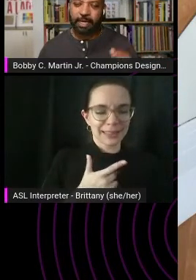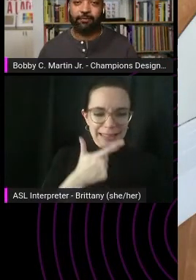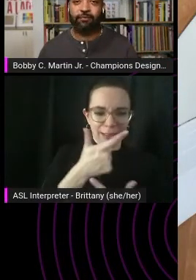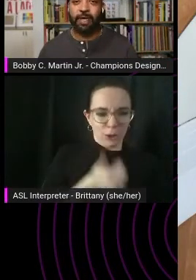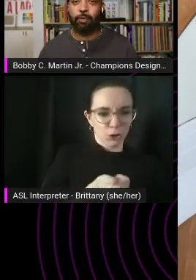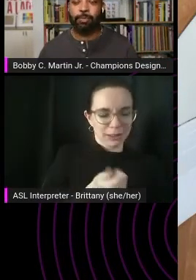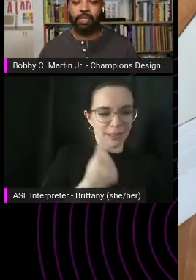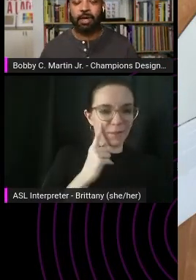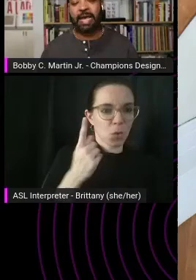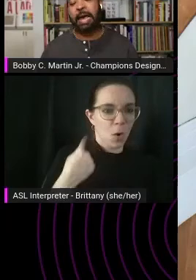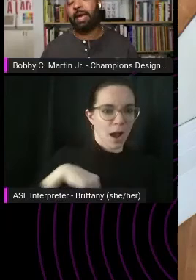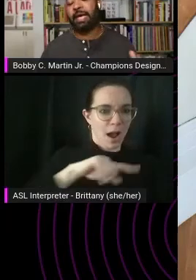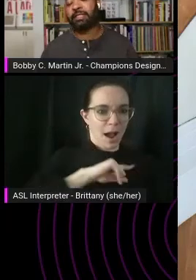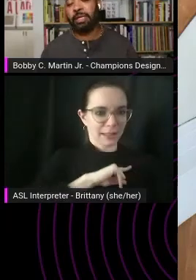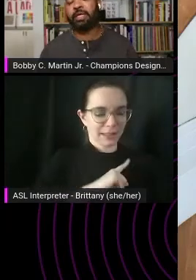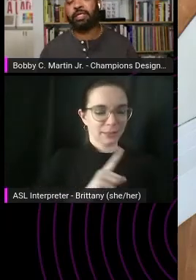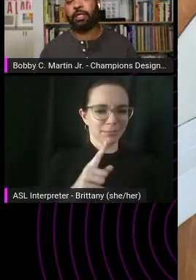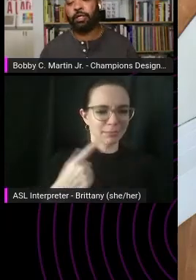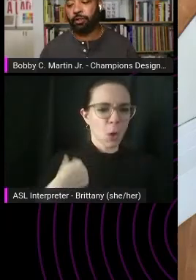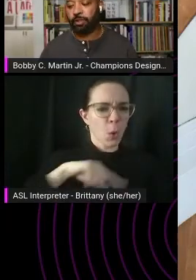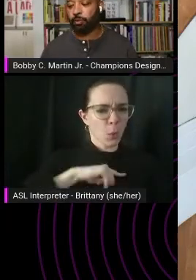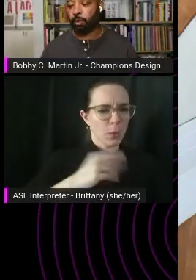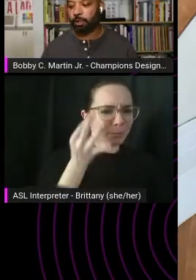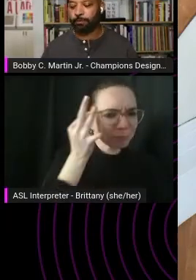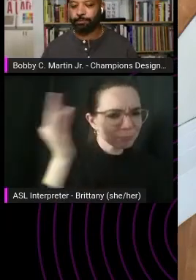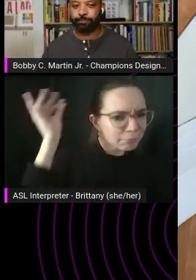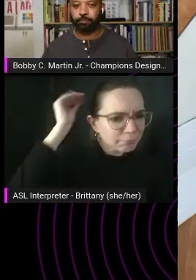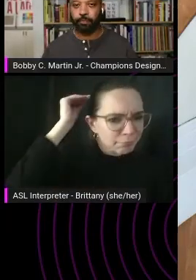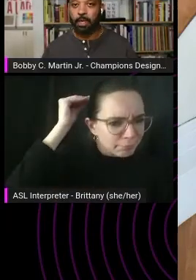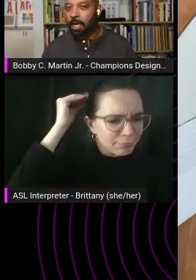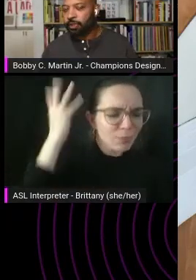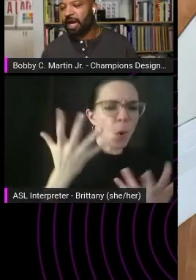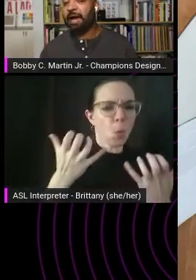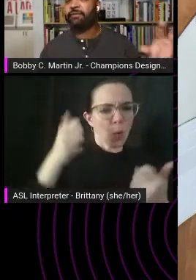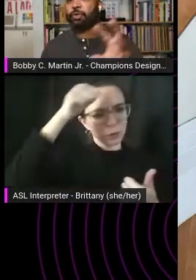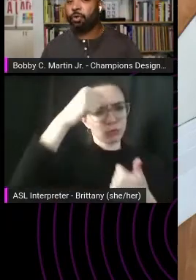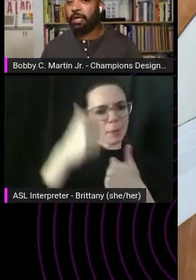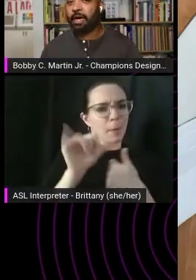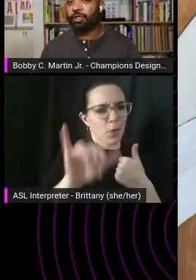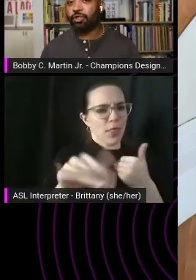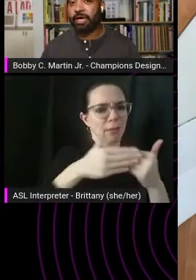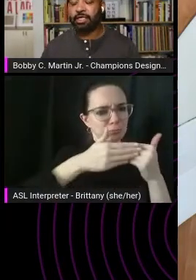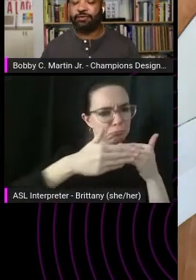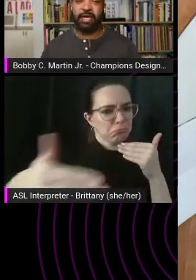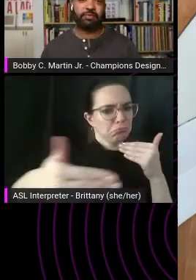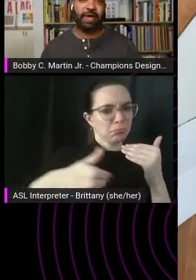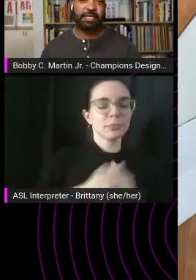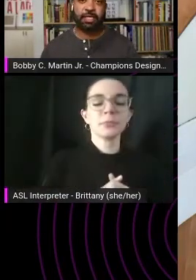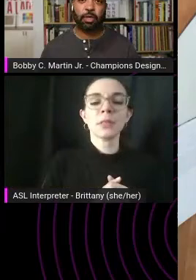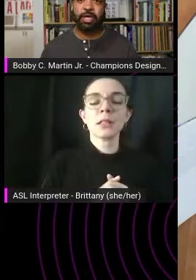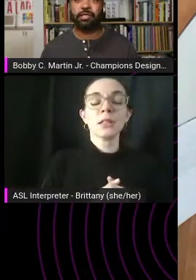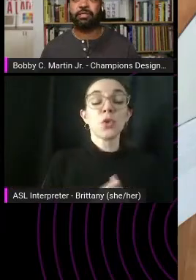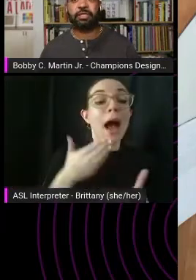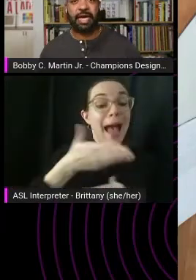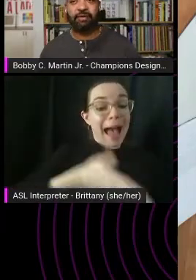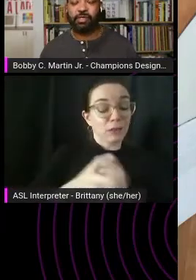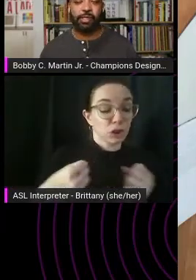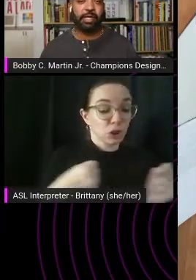Kind of a feather we put in our cap as we continue to do this work. So after doing our strategy phase of asking questions and diving